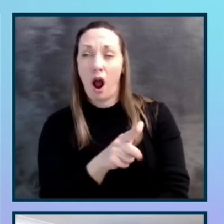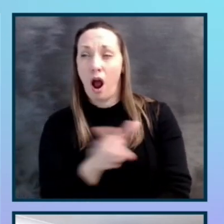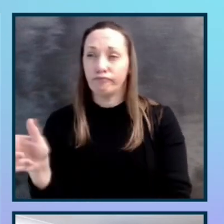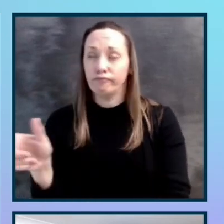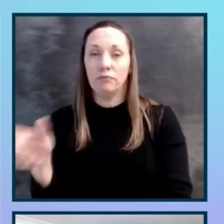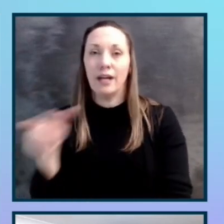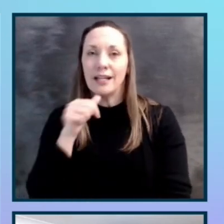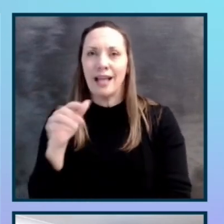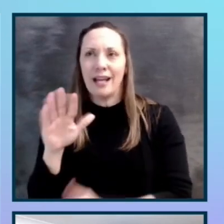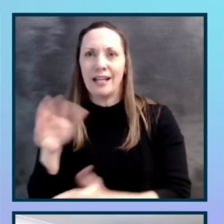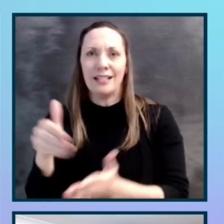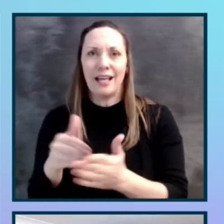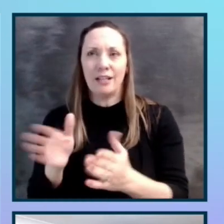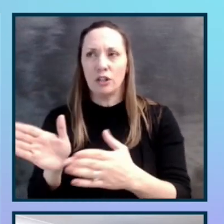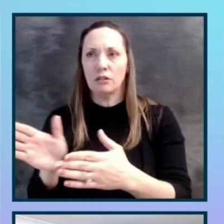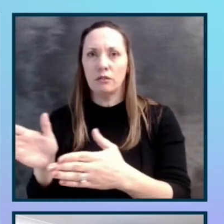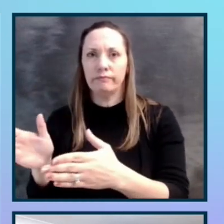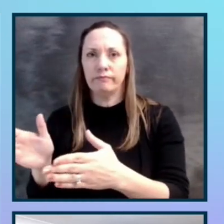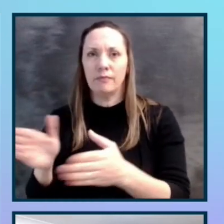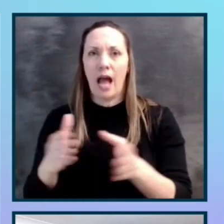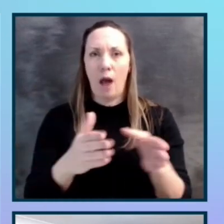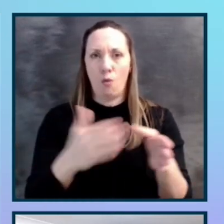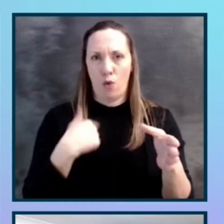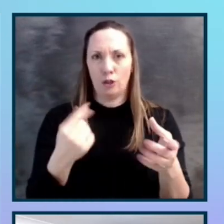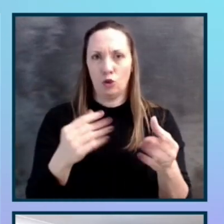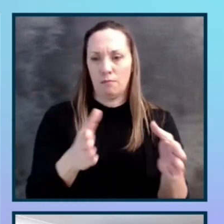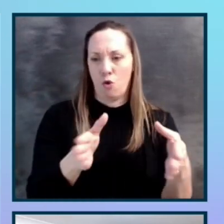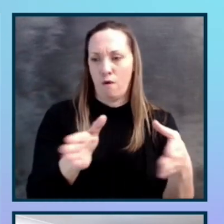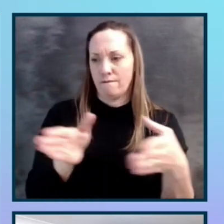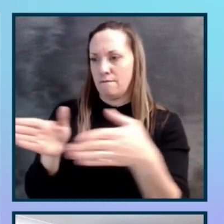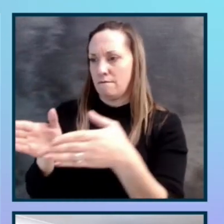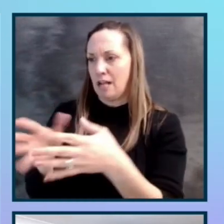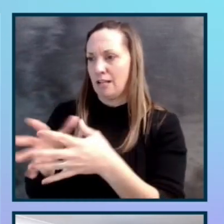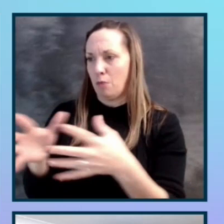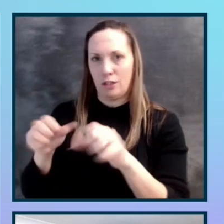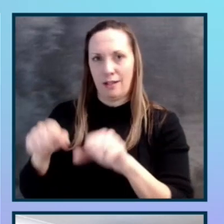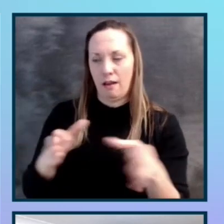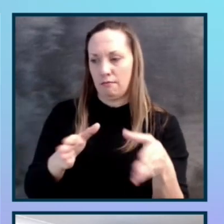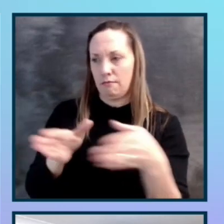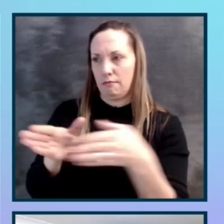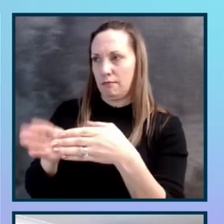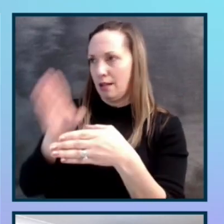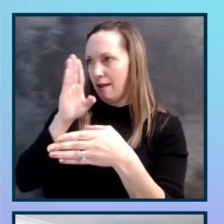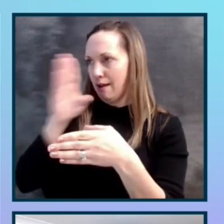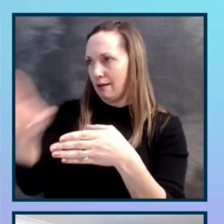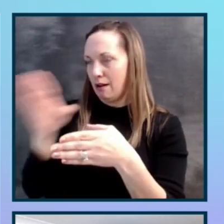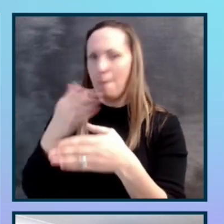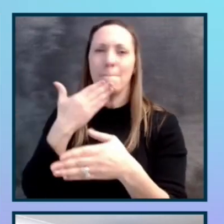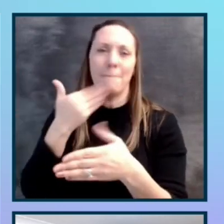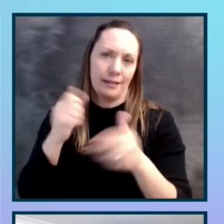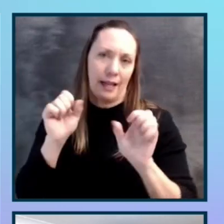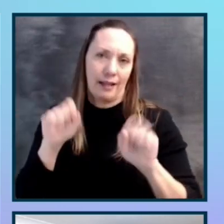so I will then move my cannon as far to the right as I can and work from there, you know, lining it up to the best of my vague ability